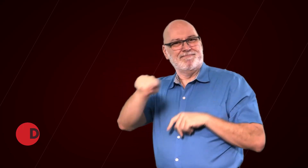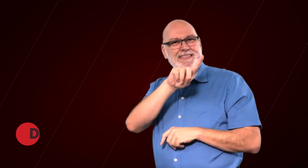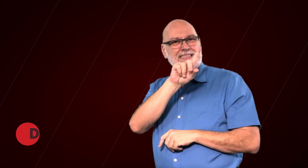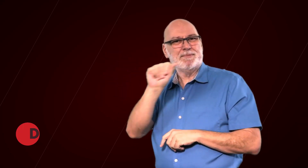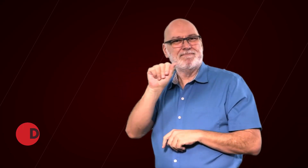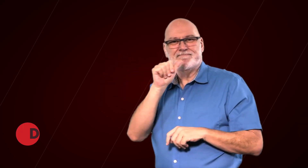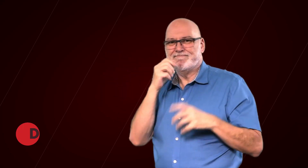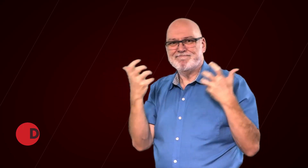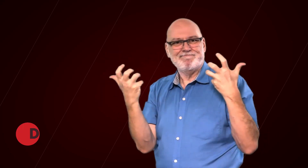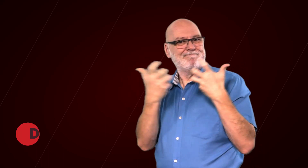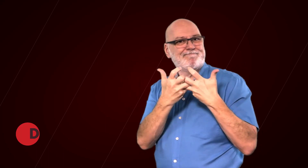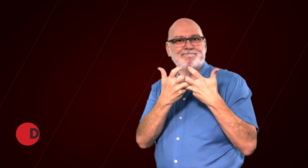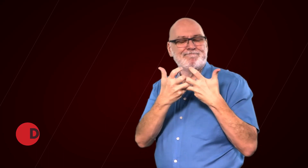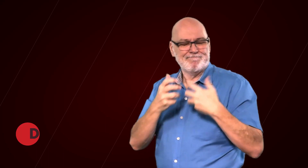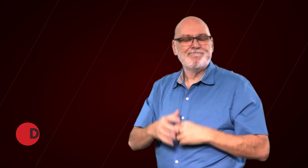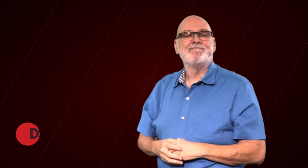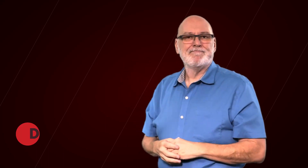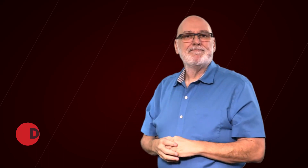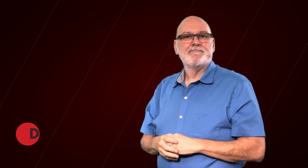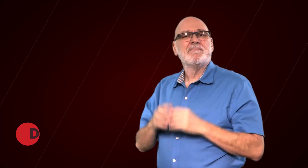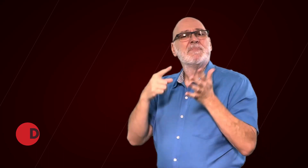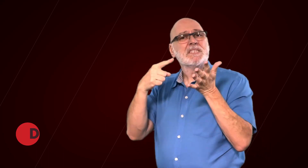people with disabilities.